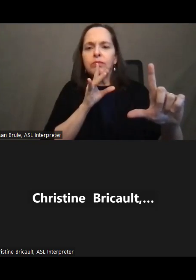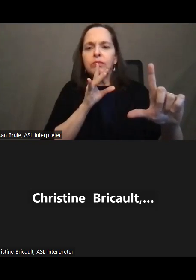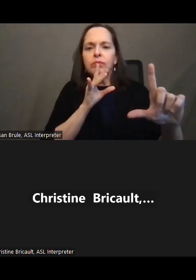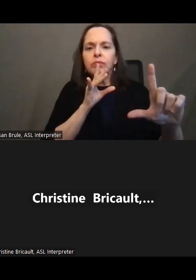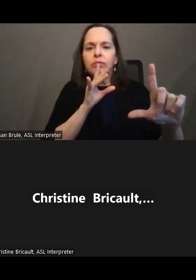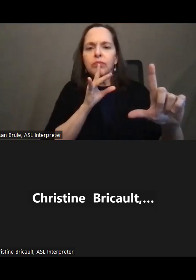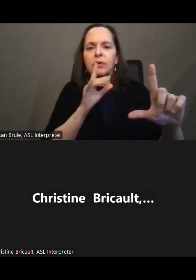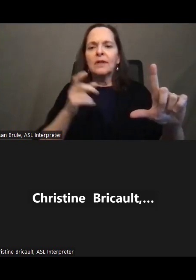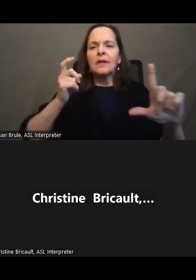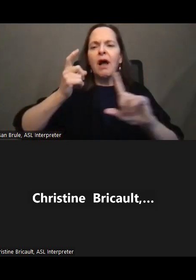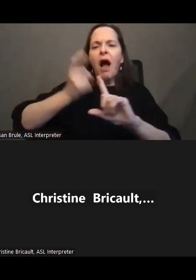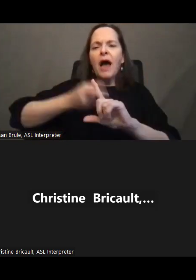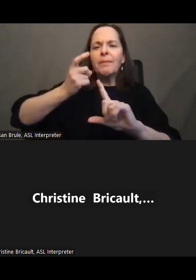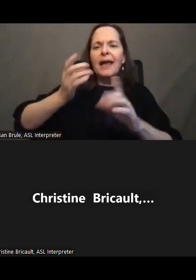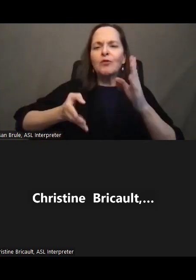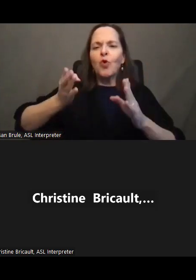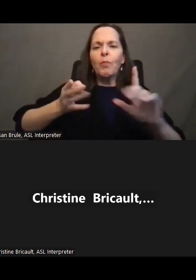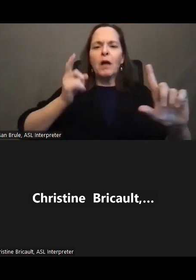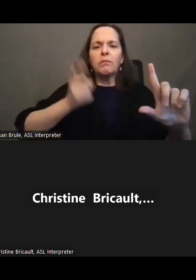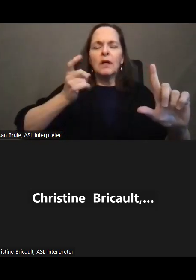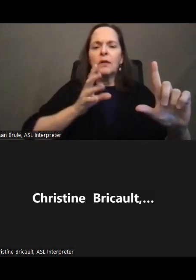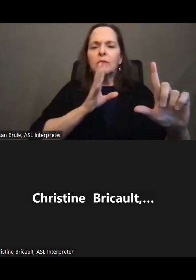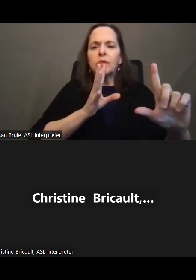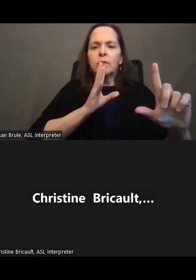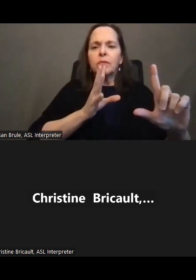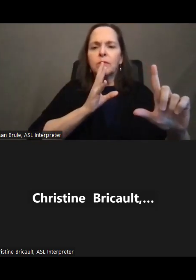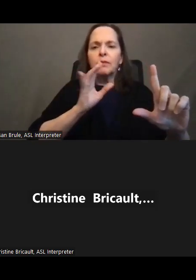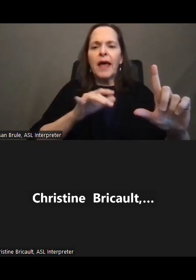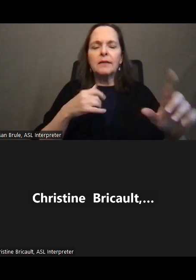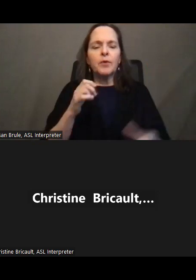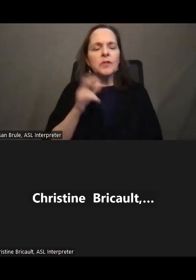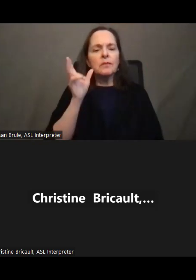You would need to find another workaround for hard copy mail.